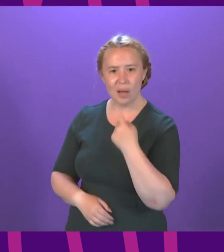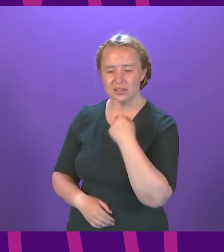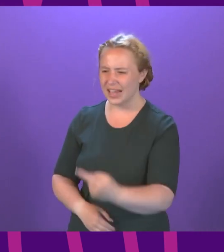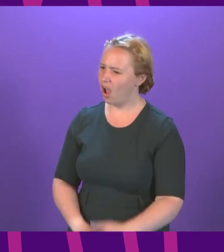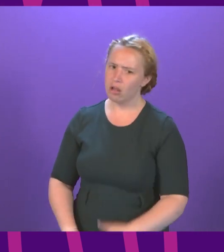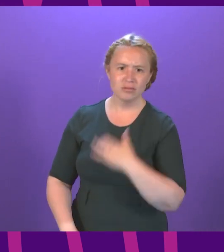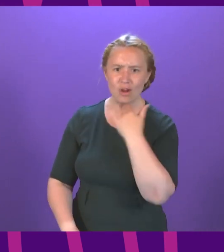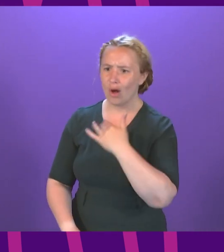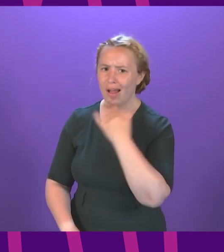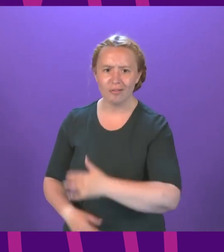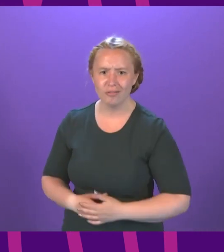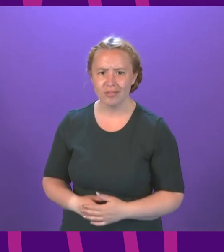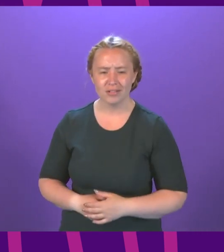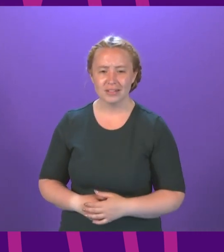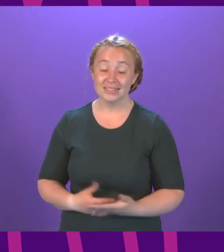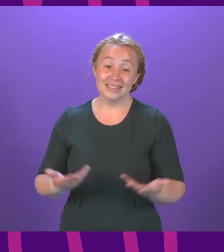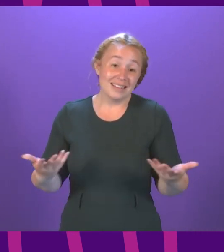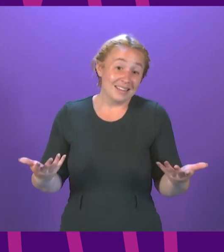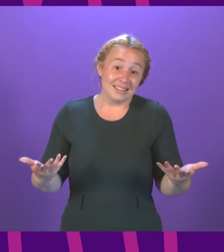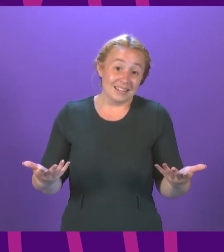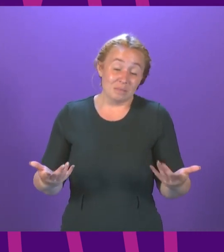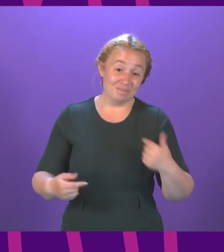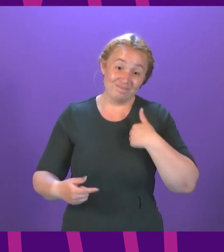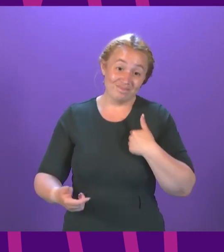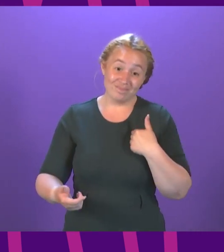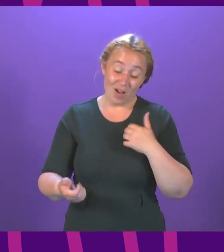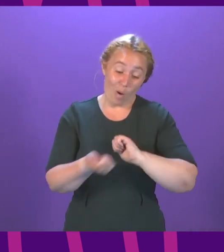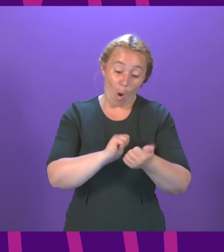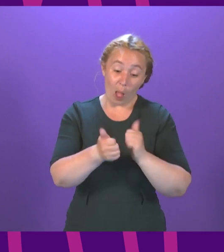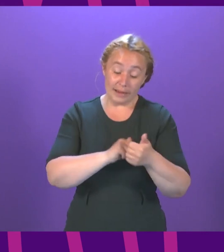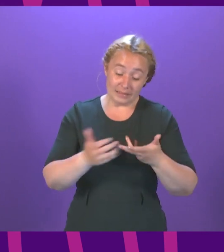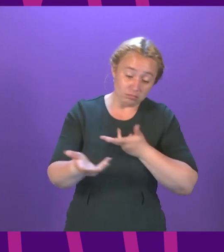fine, because, I am the one, along with my colleagues, who has to come to balanced judgments.